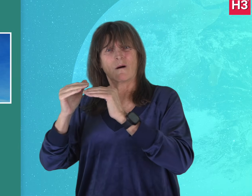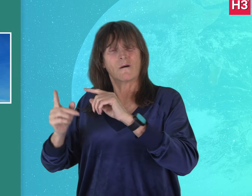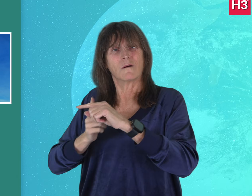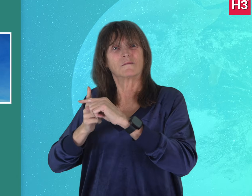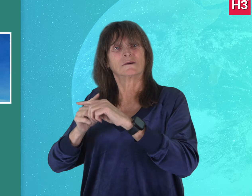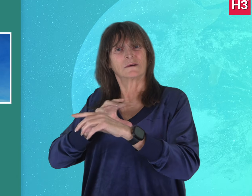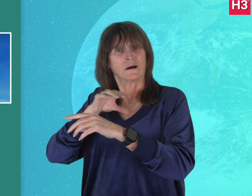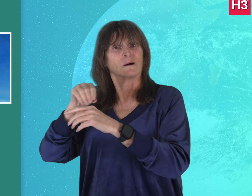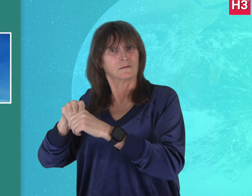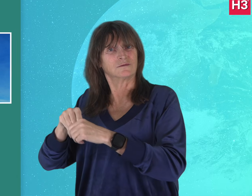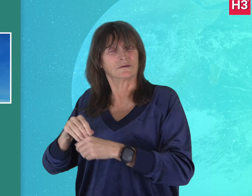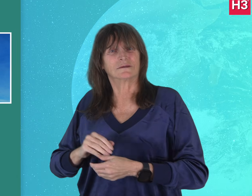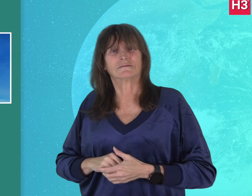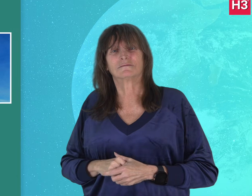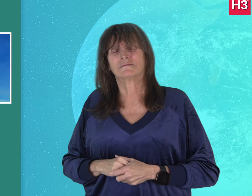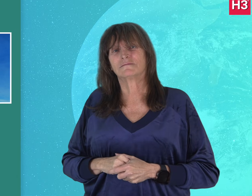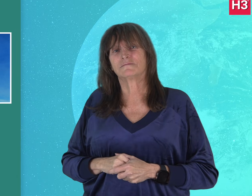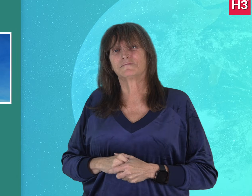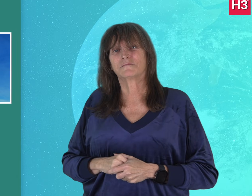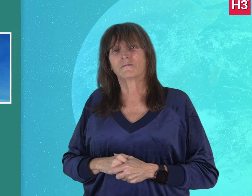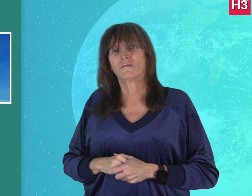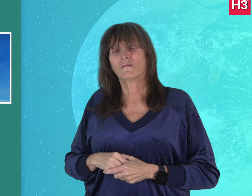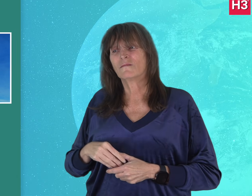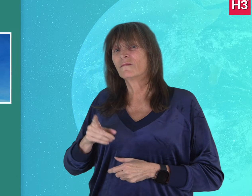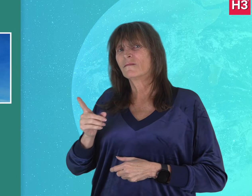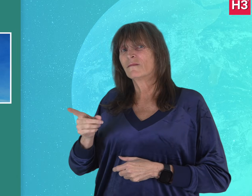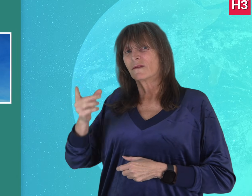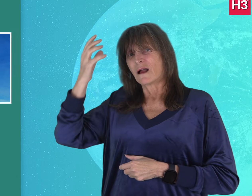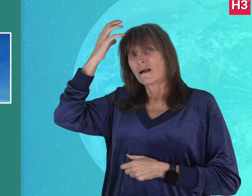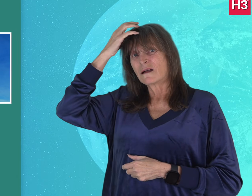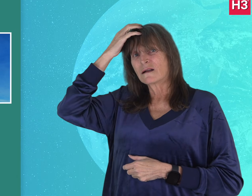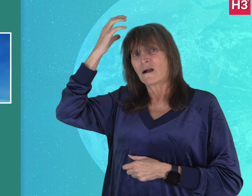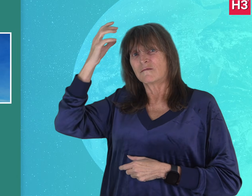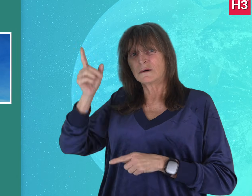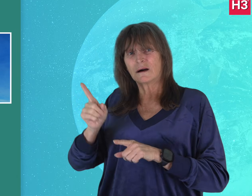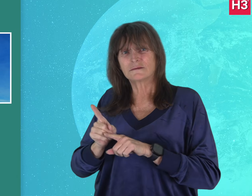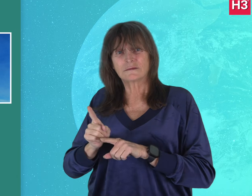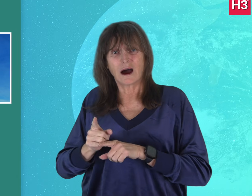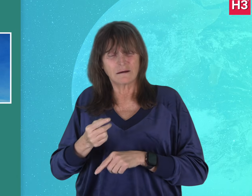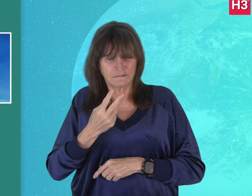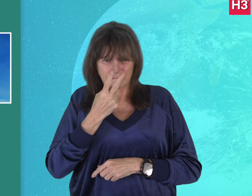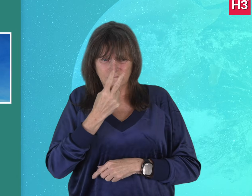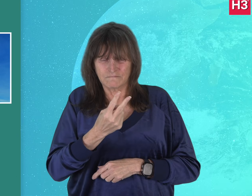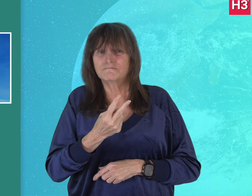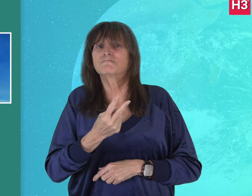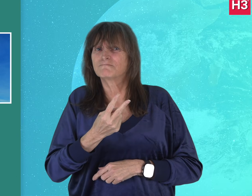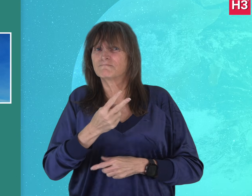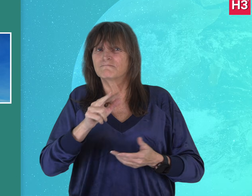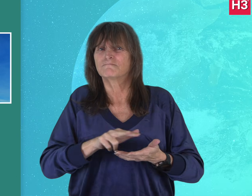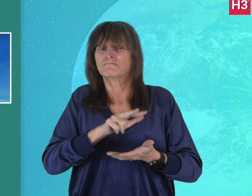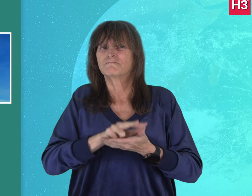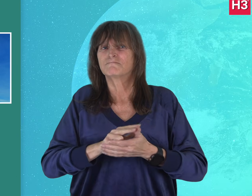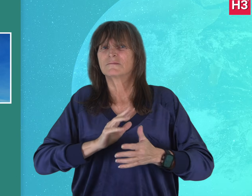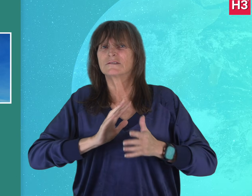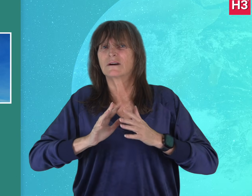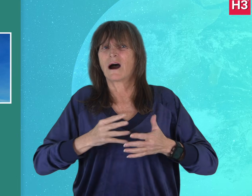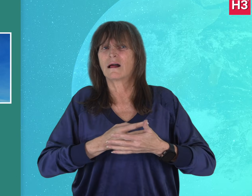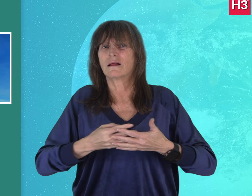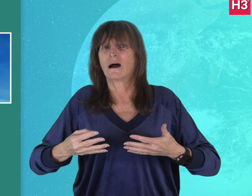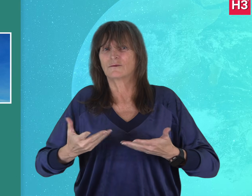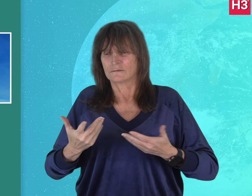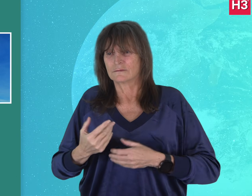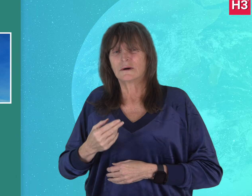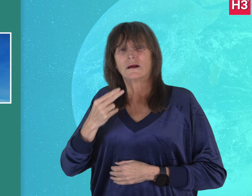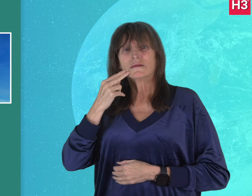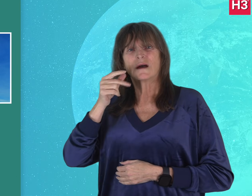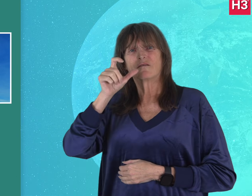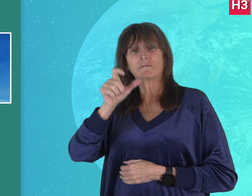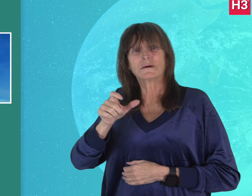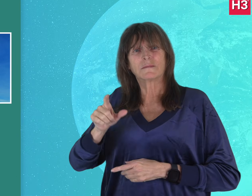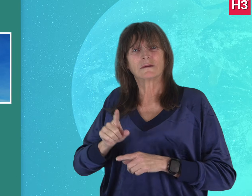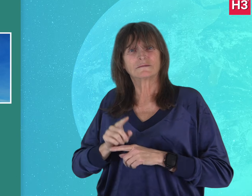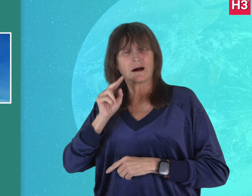and inclusion. When governments recognize sign languages, Deaf people